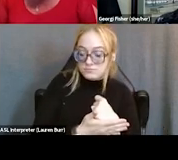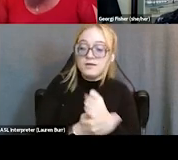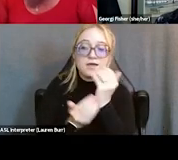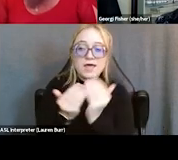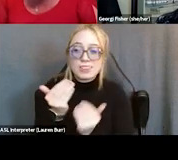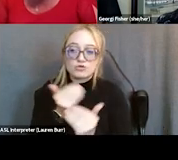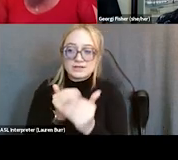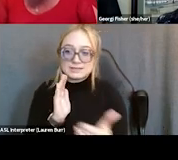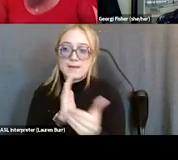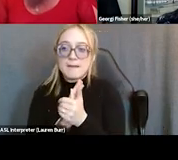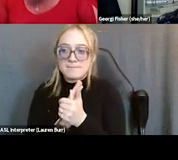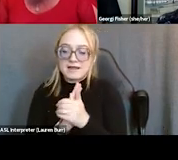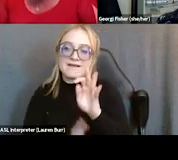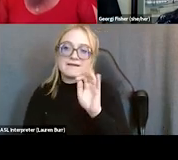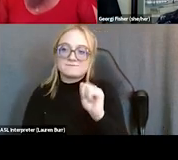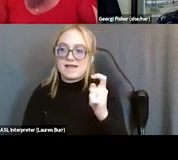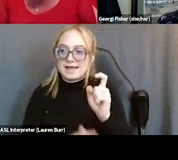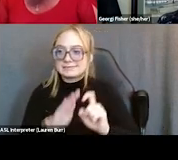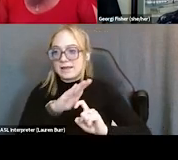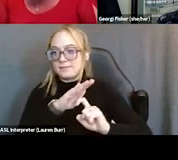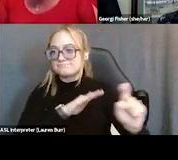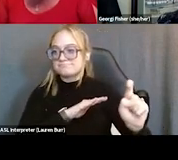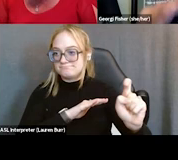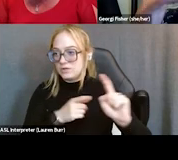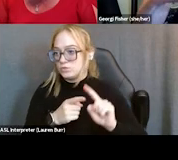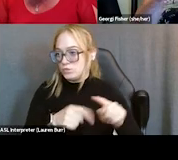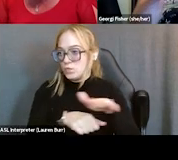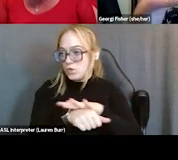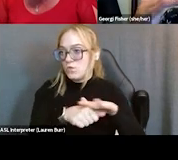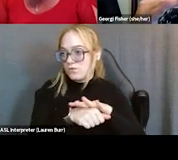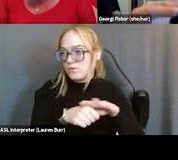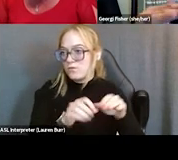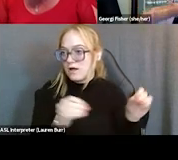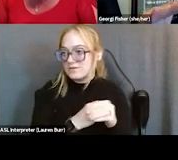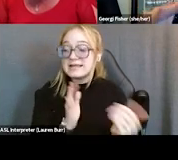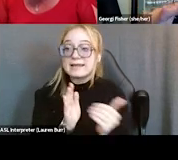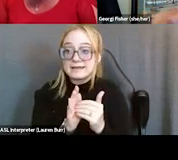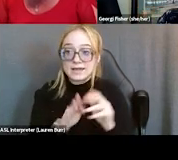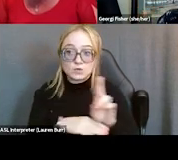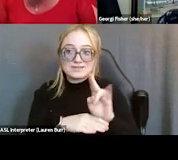is submitted via fax to our local office. Again using that checklist, that cover sheet,